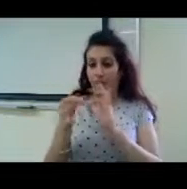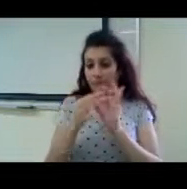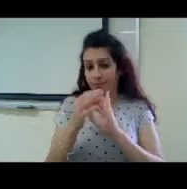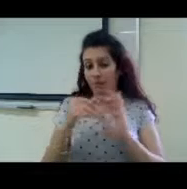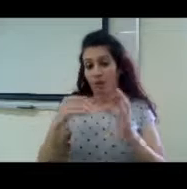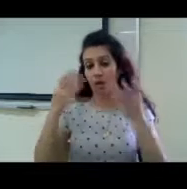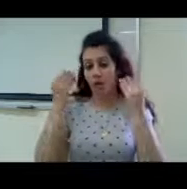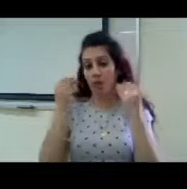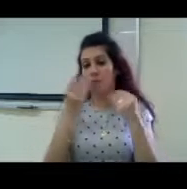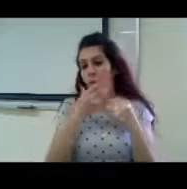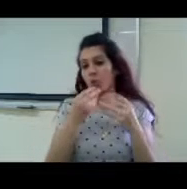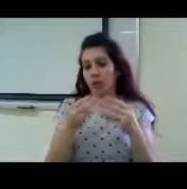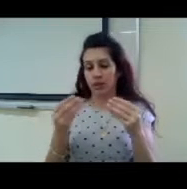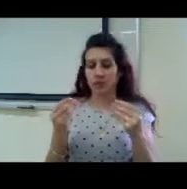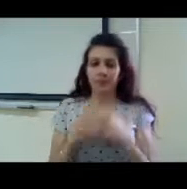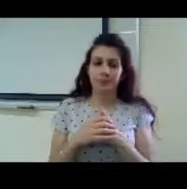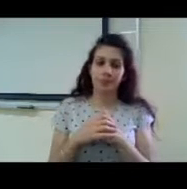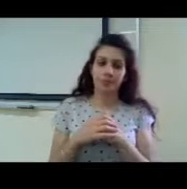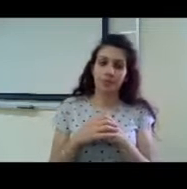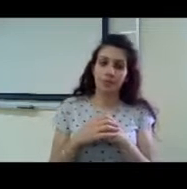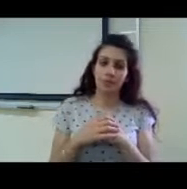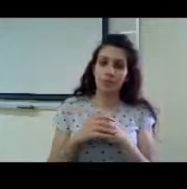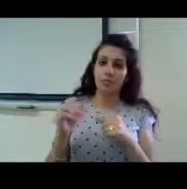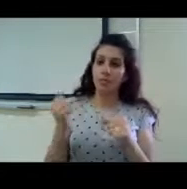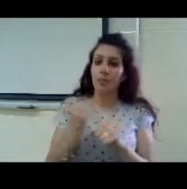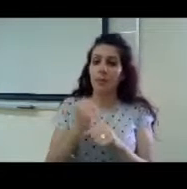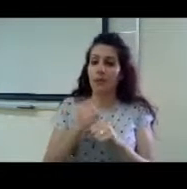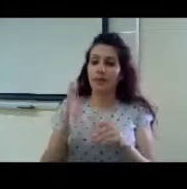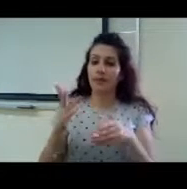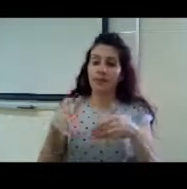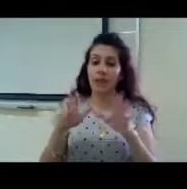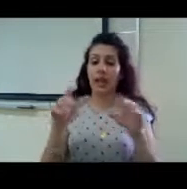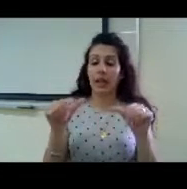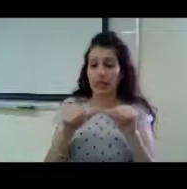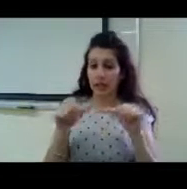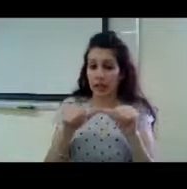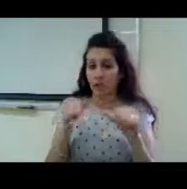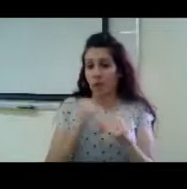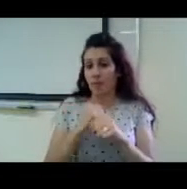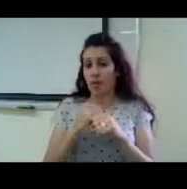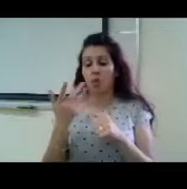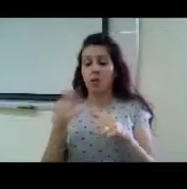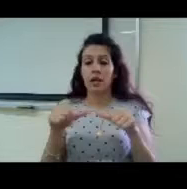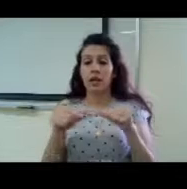principle for good building design for learning and I will come to that in a